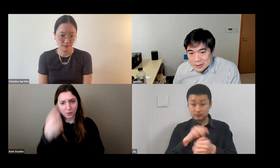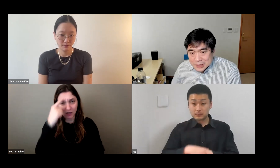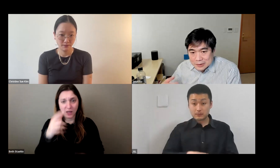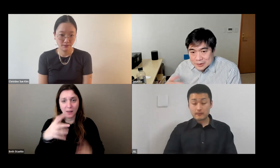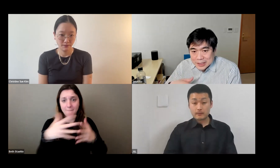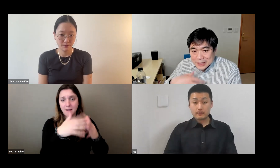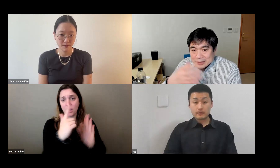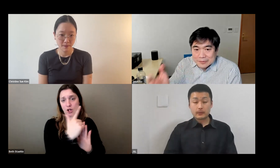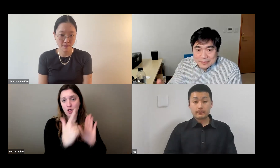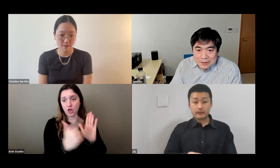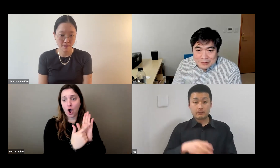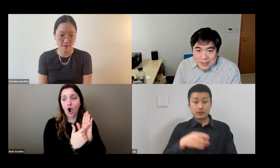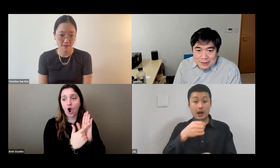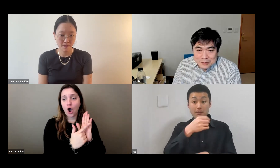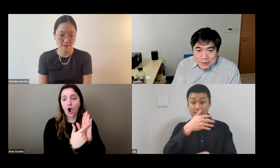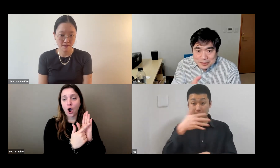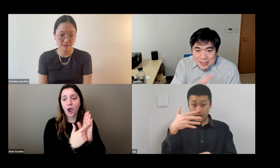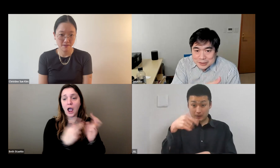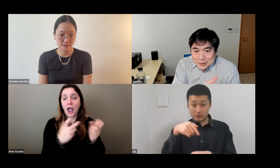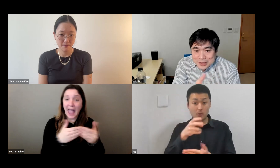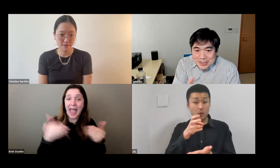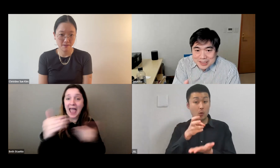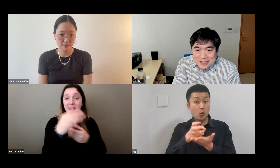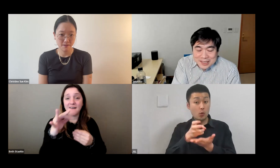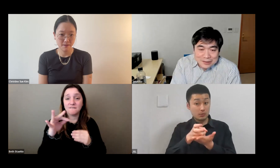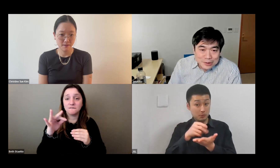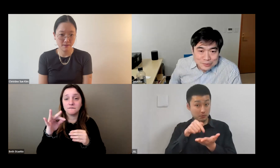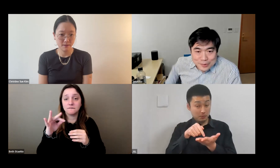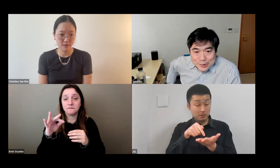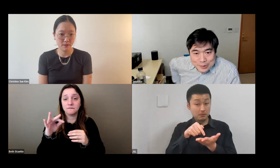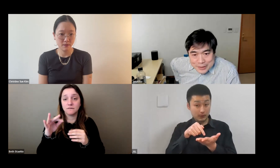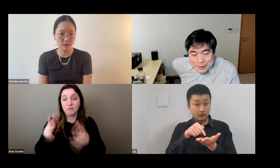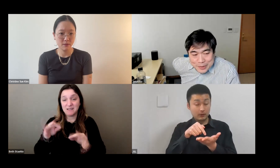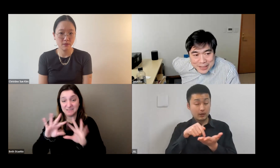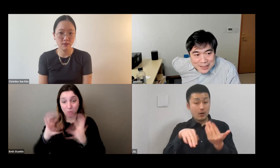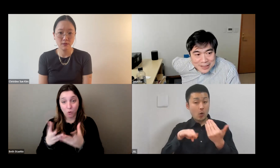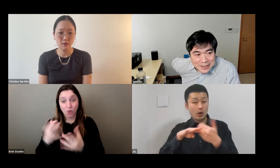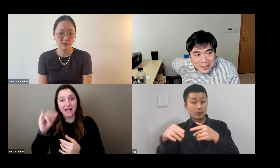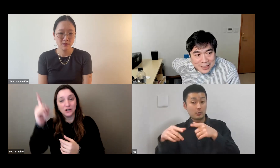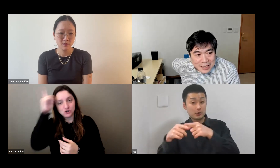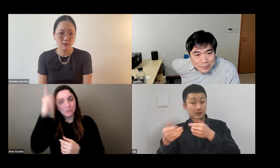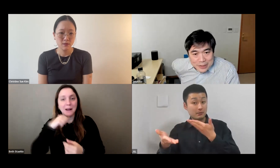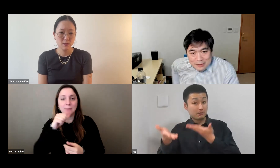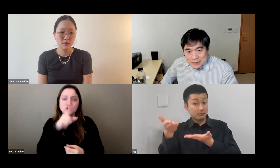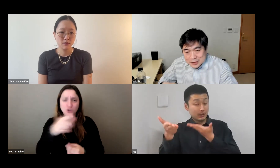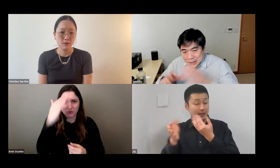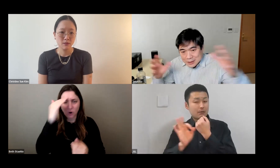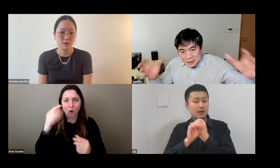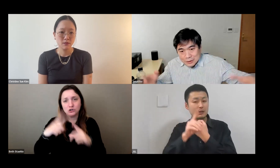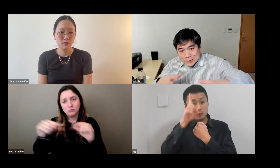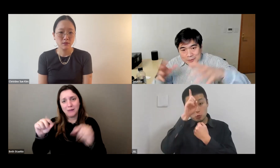generally ahead of the rest of the world, like Germany. I don't know if you know about Japan and whether there's a global